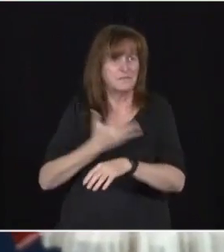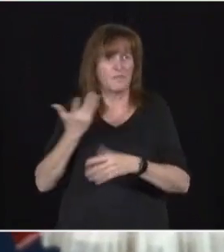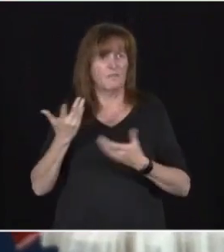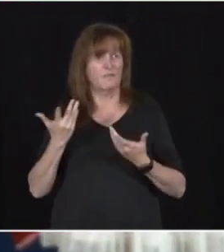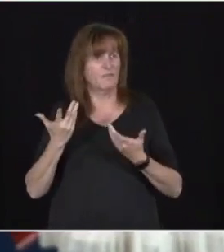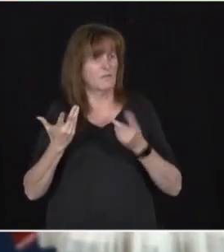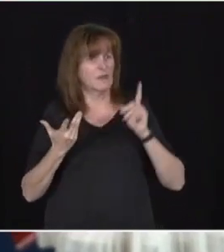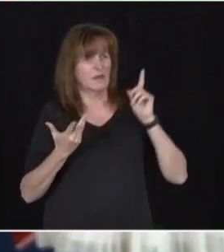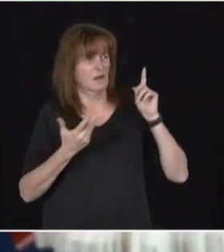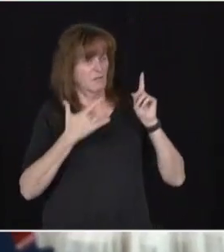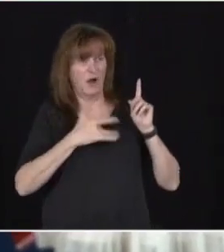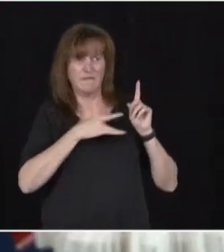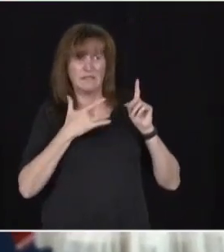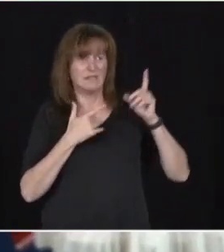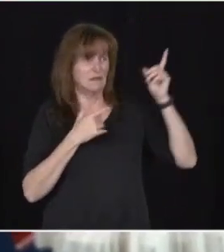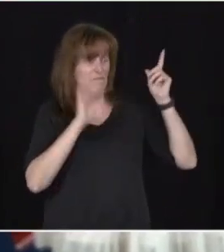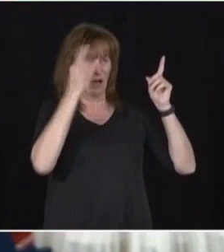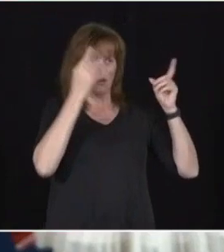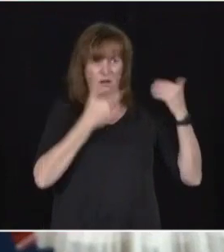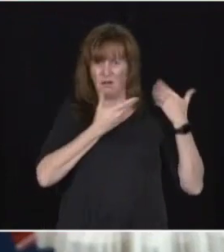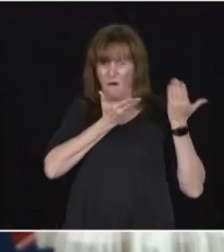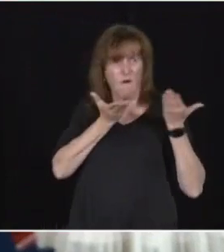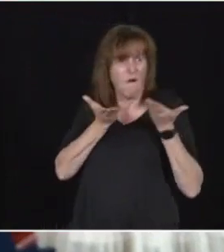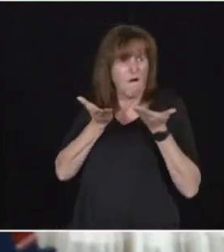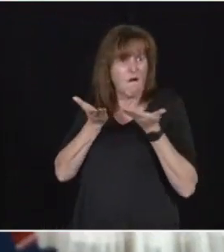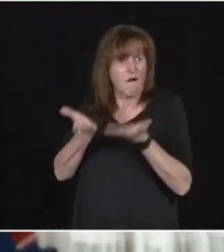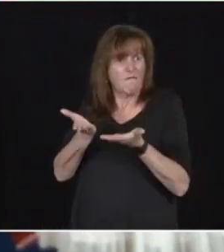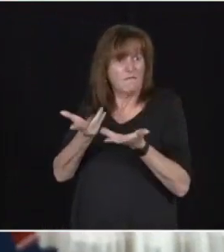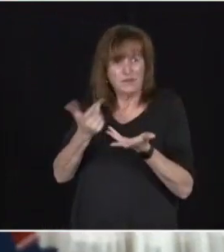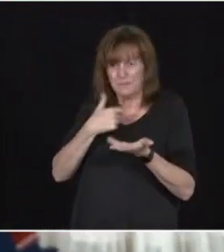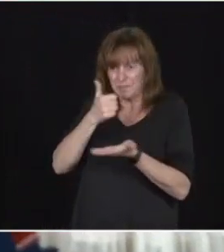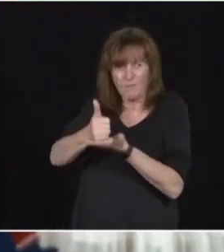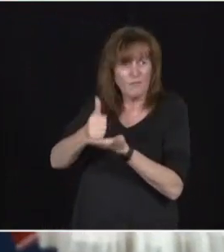I think it's important from the feds and ourselves to help businesses out.